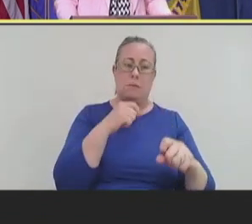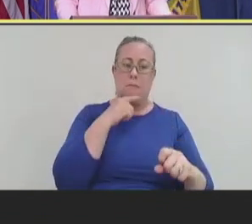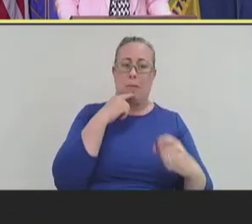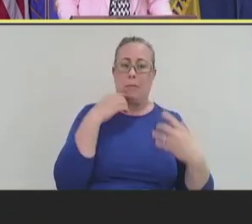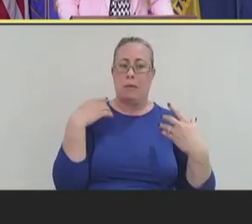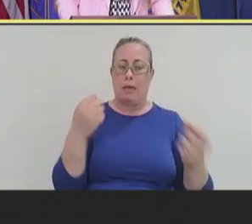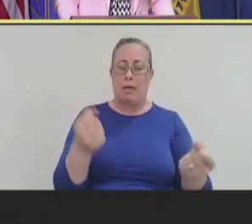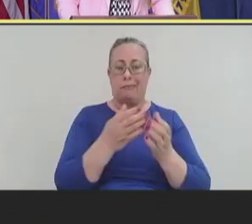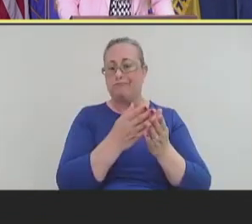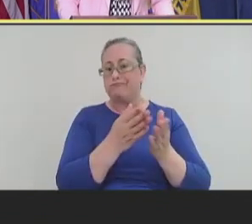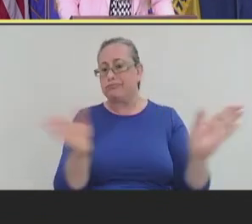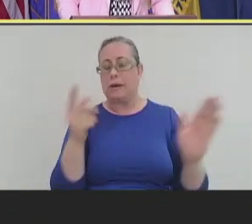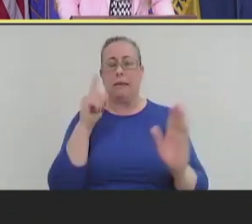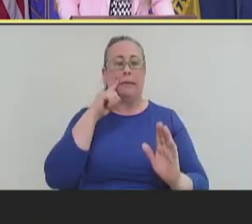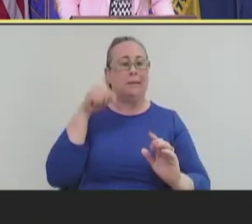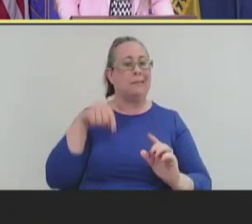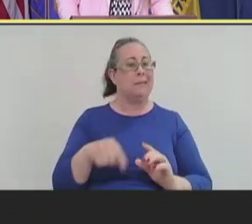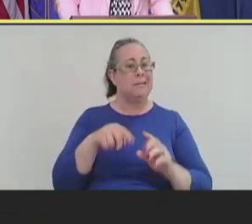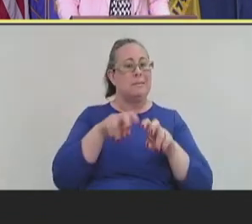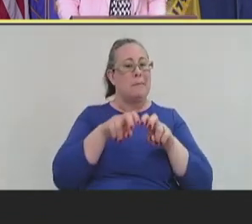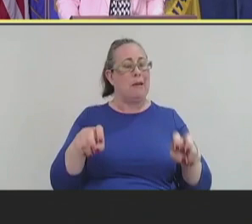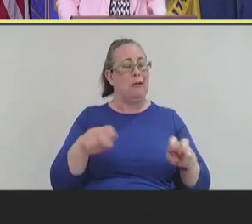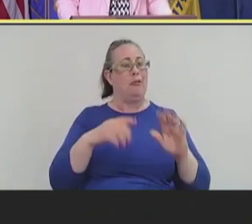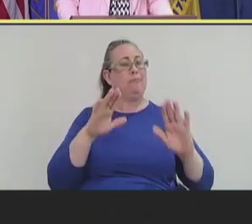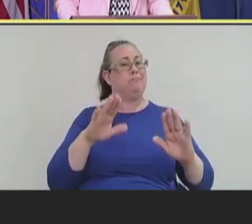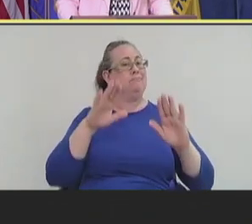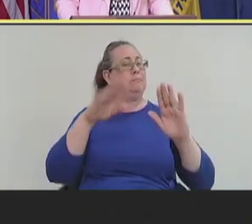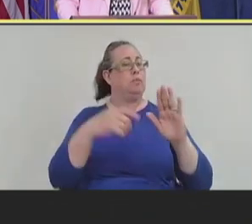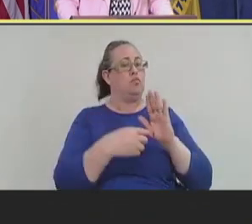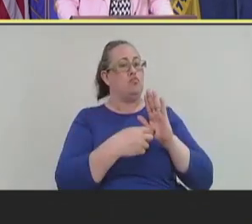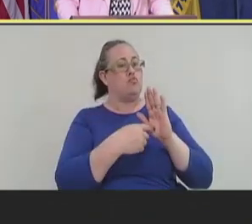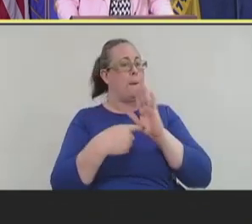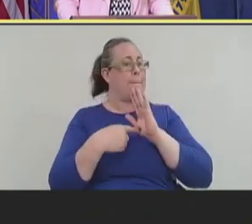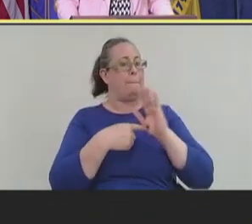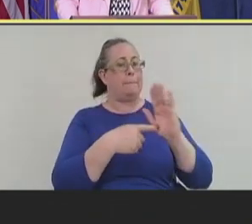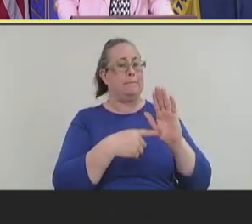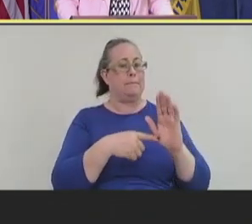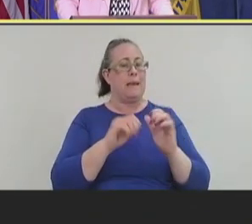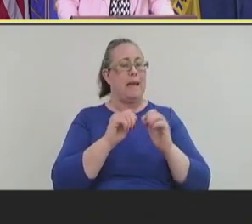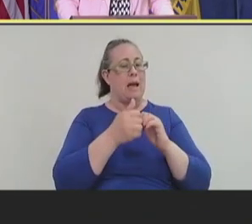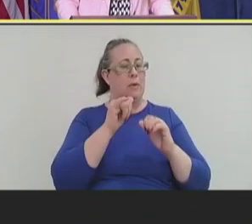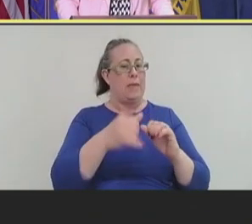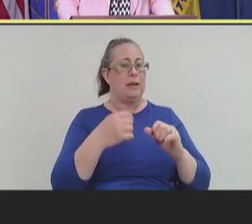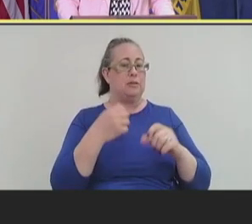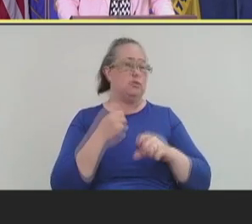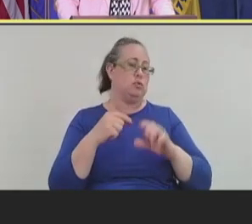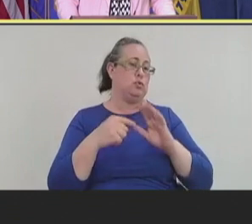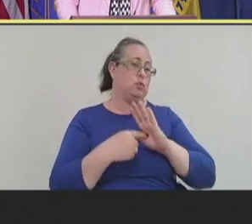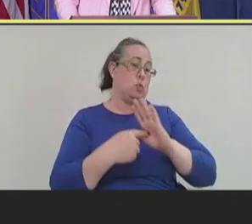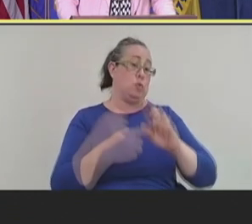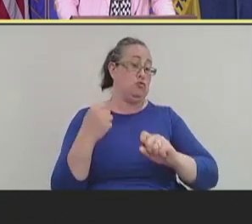is an excellent representation of where that's coming from and how that is being strengthened.